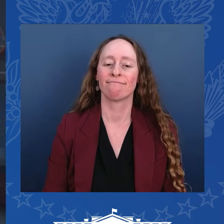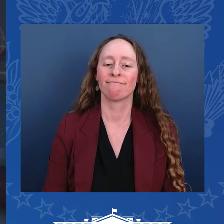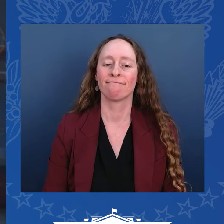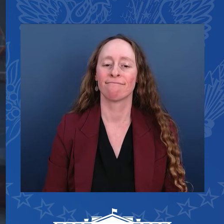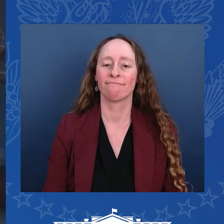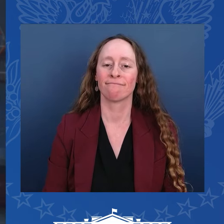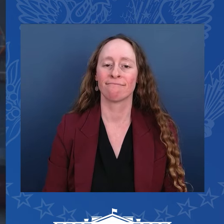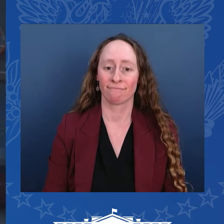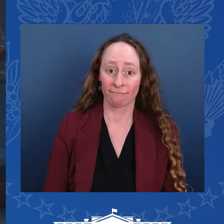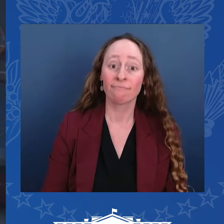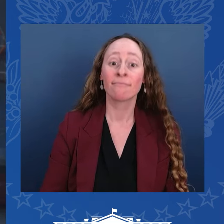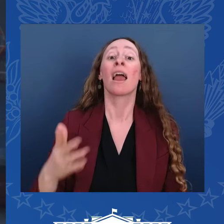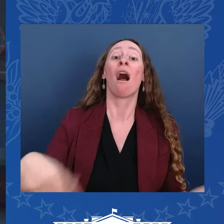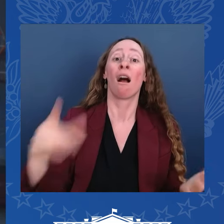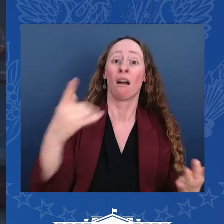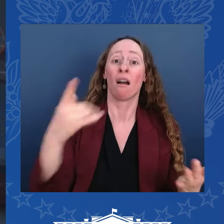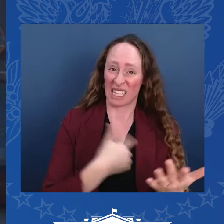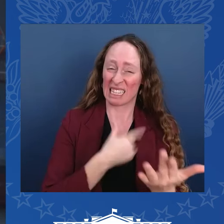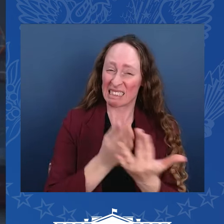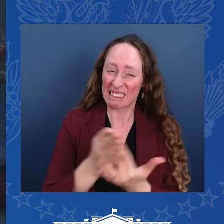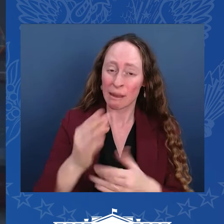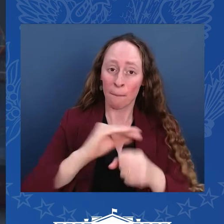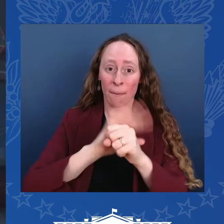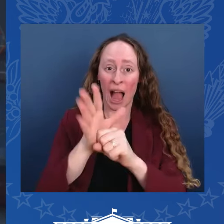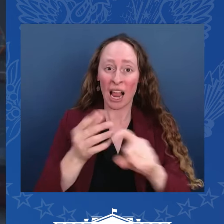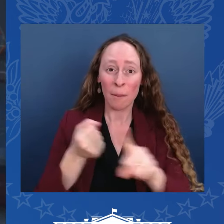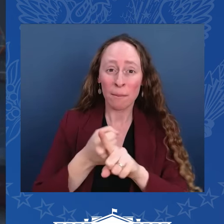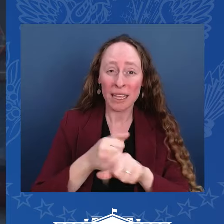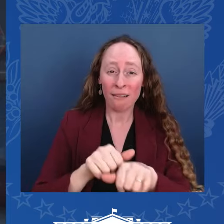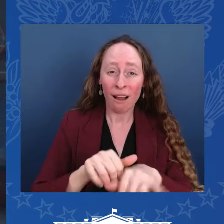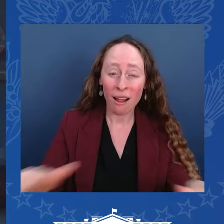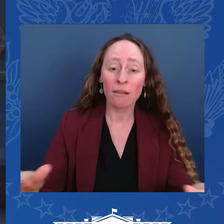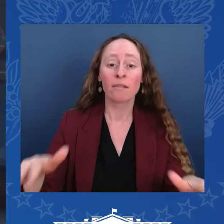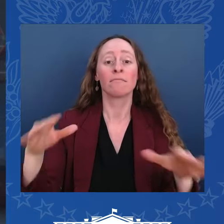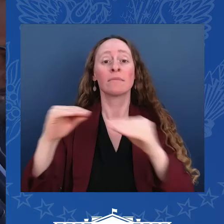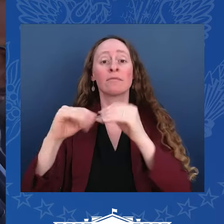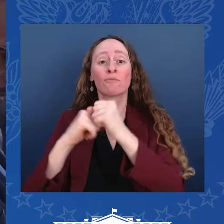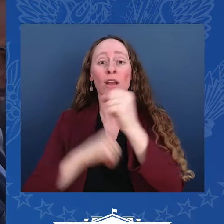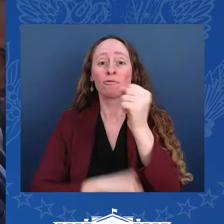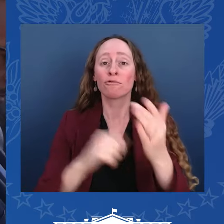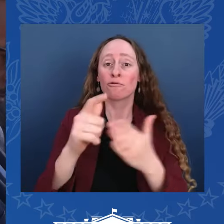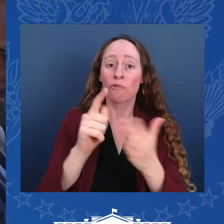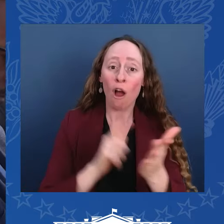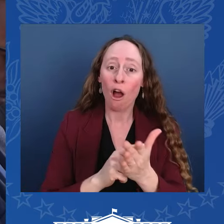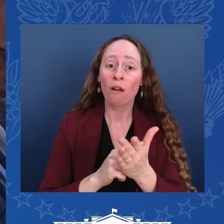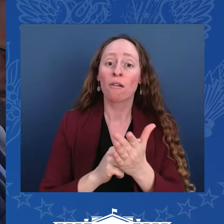on the most significant laws ever, ever written to modernize our roads, our bridges, our ports or airport help replace